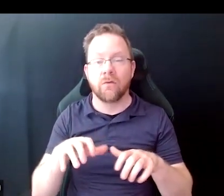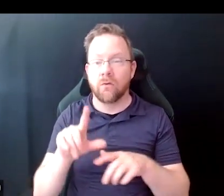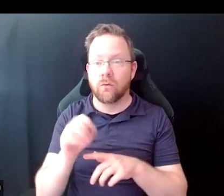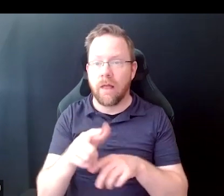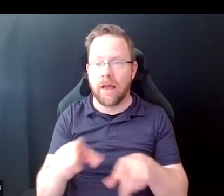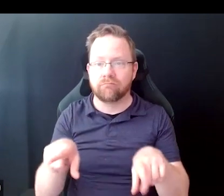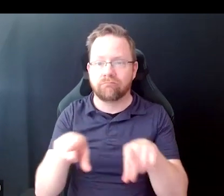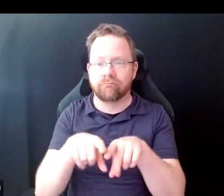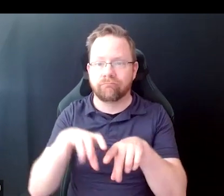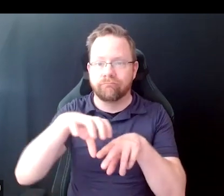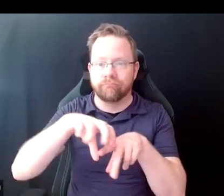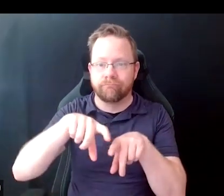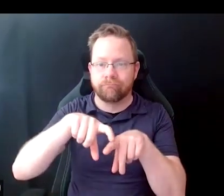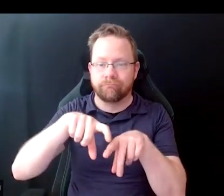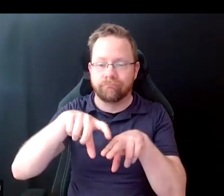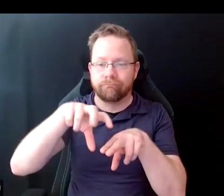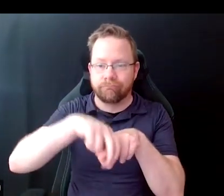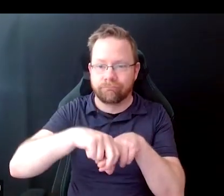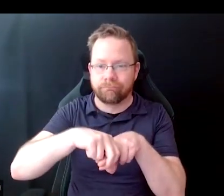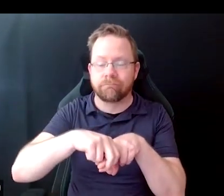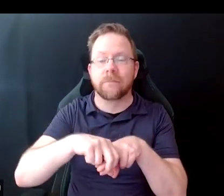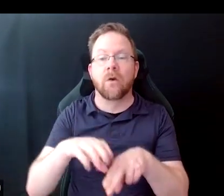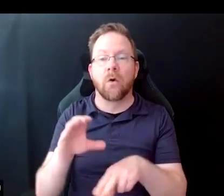We're working on a system with Corey McClellan, one of our flight ops leads,